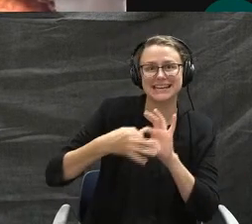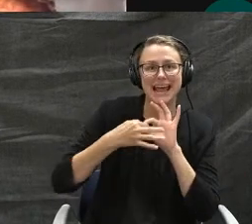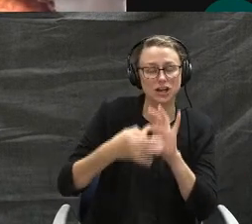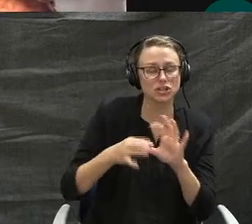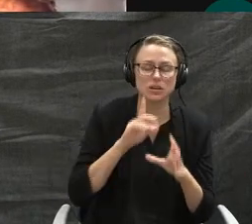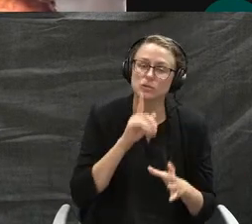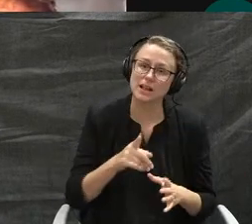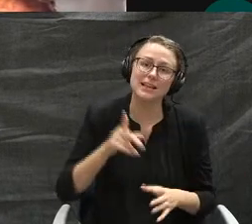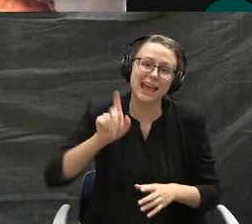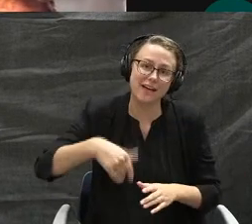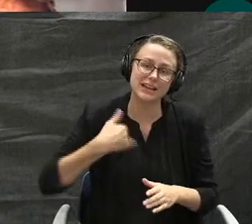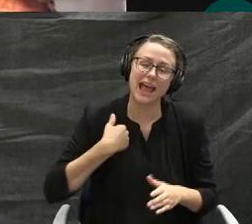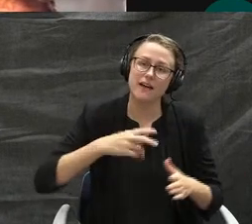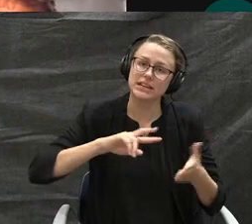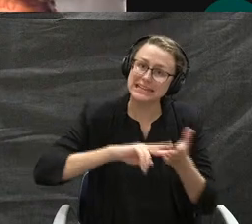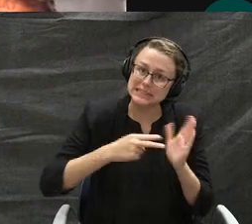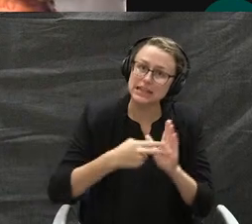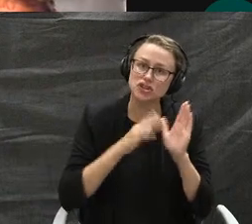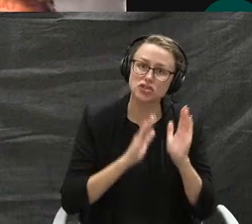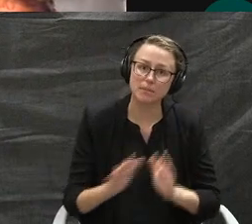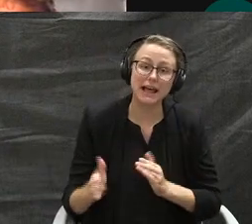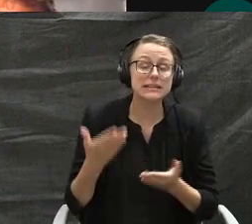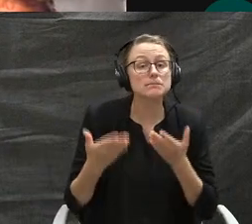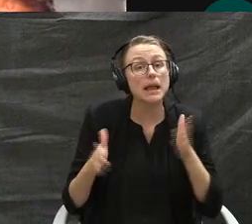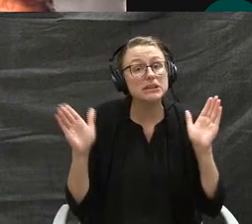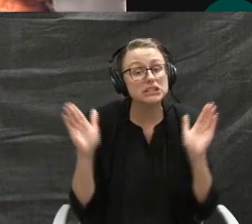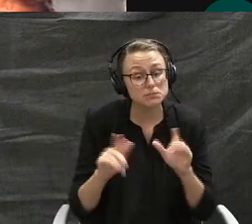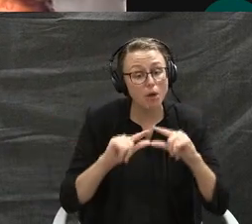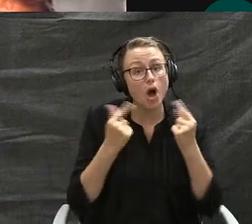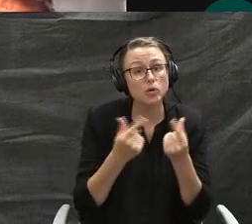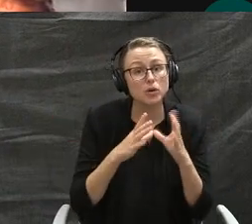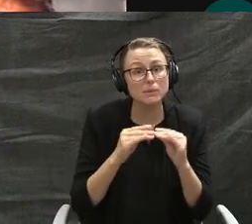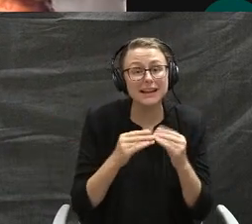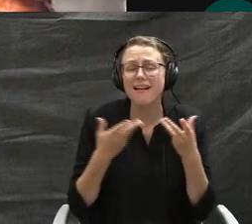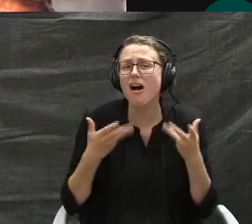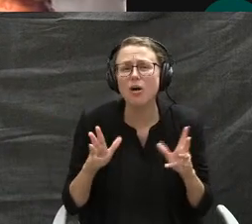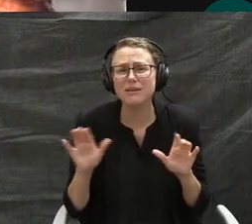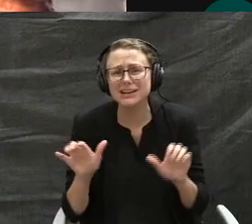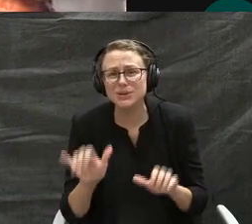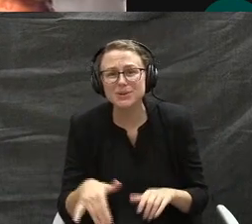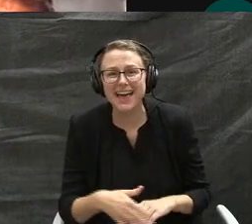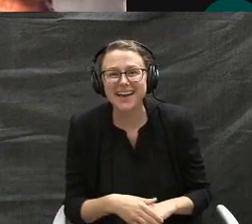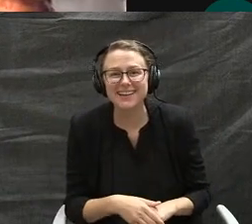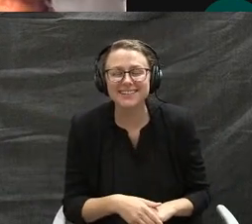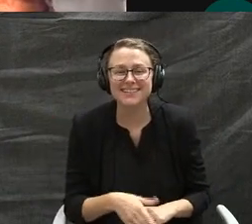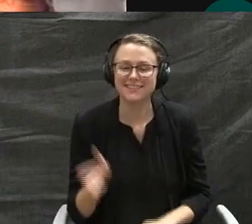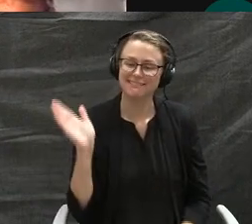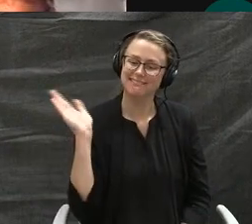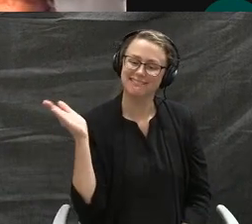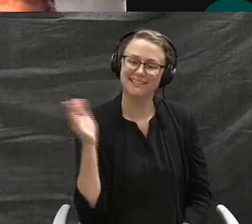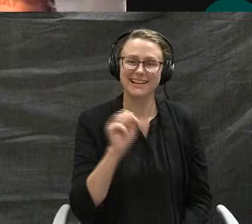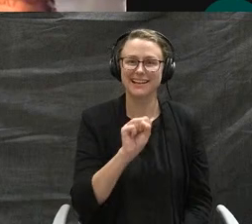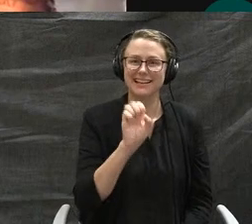intentional plans, or whether it be small group meetings with 9th graders. We do that anyway. A seminar at the start of the